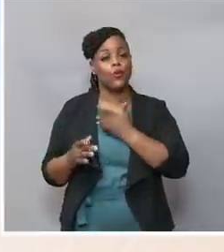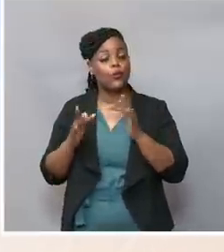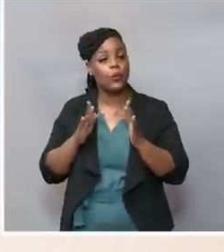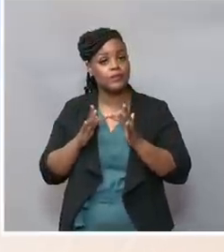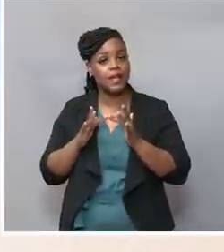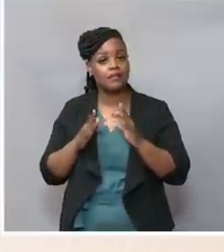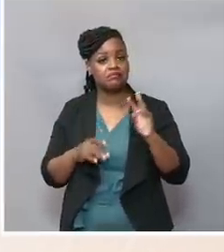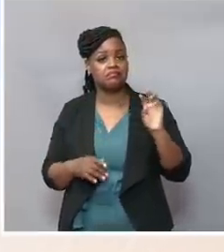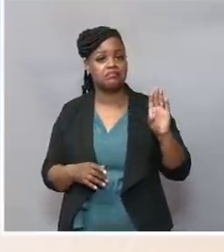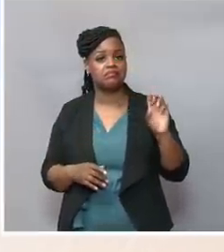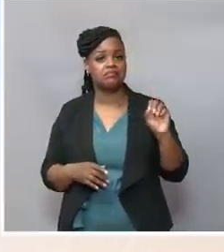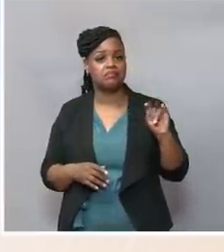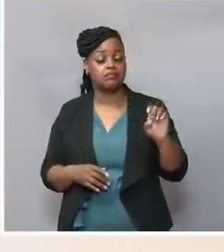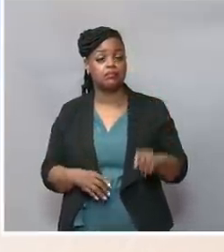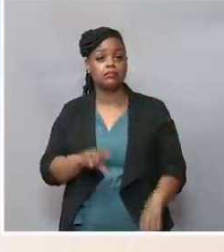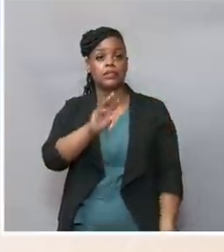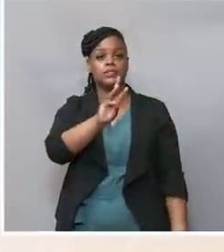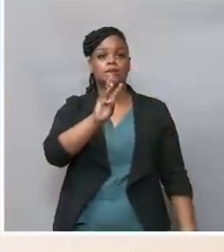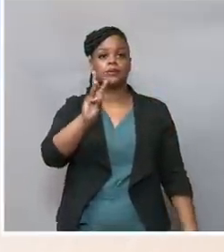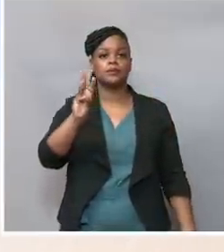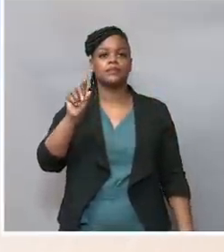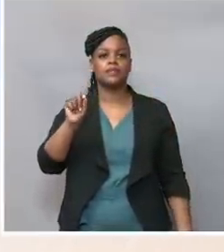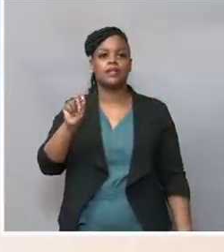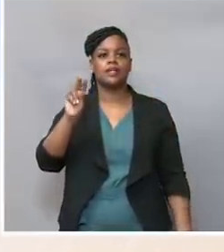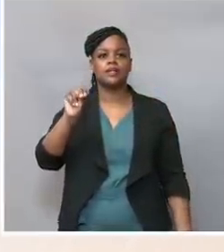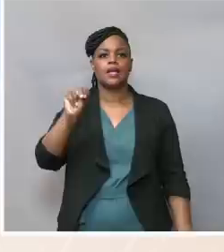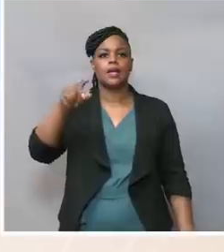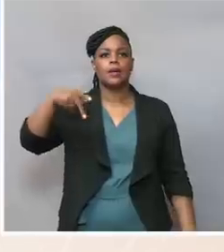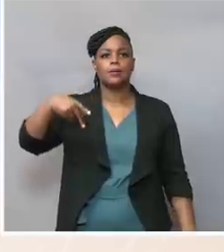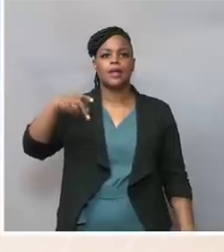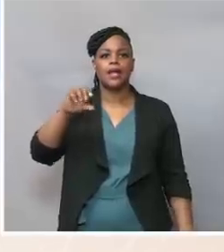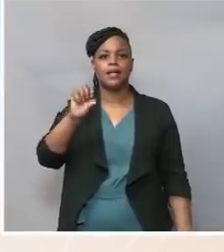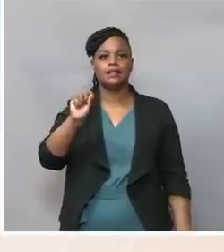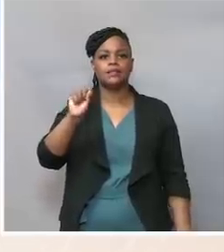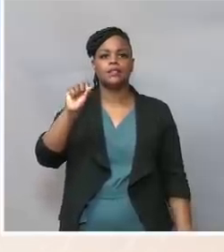www.nps.gov is our general Web site.